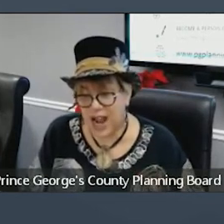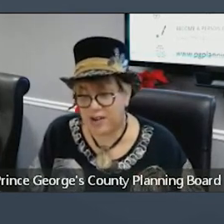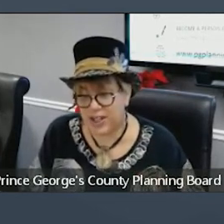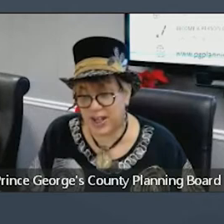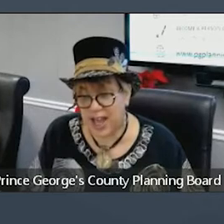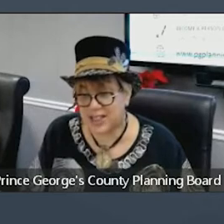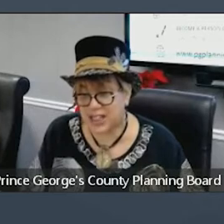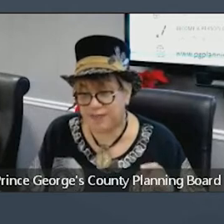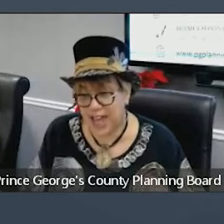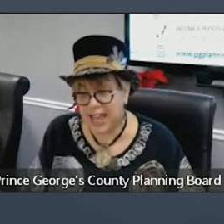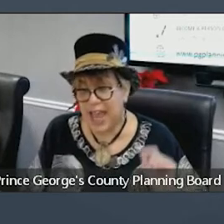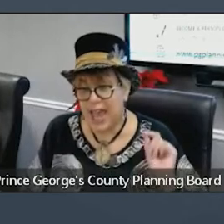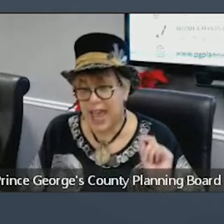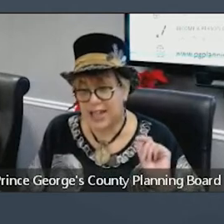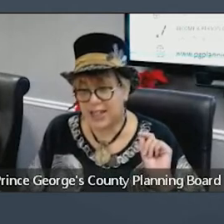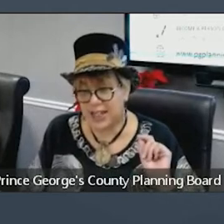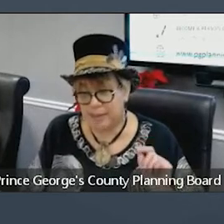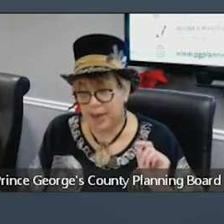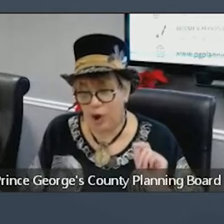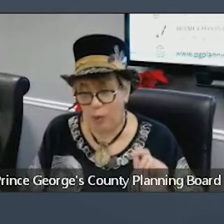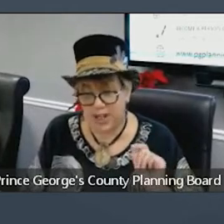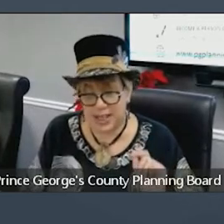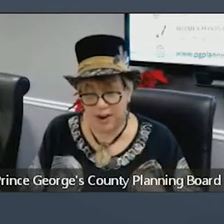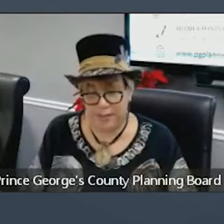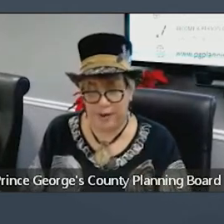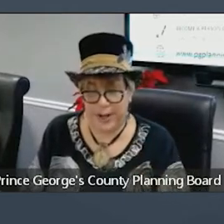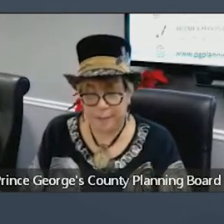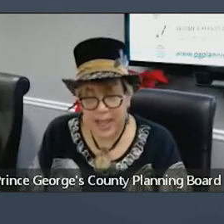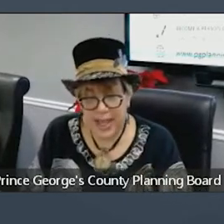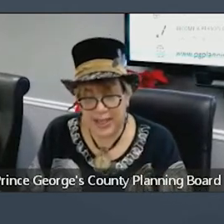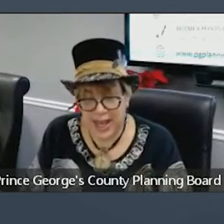United States flag at the Olympic opening ceremony in 1968.